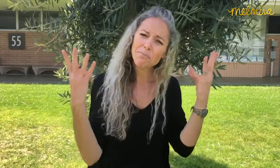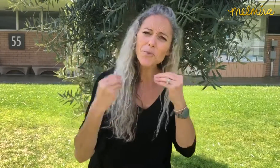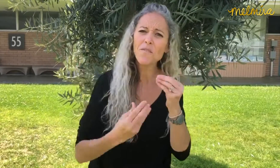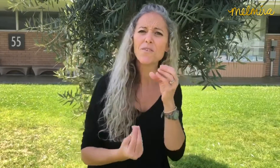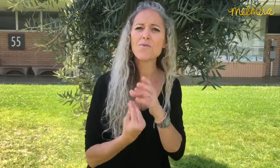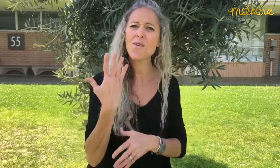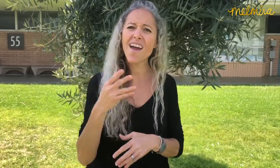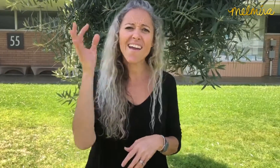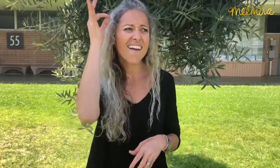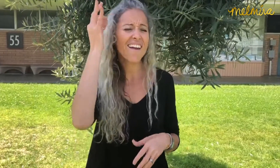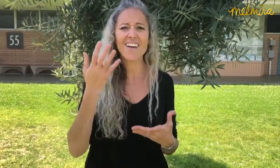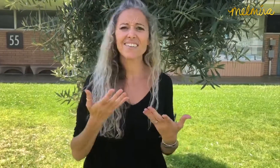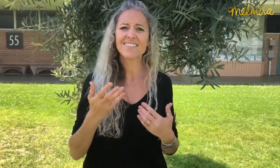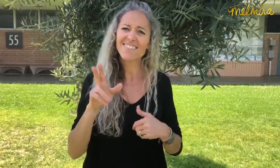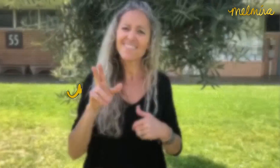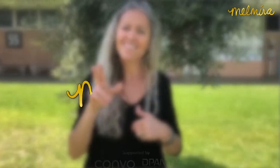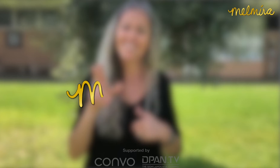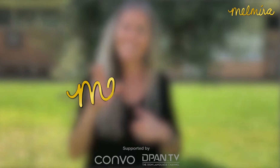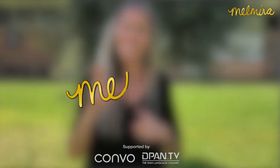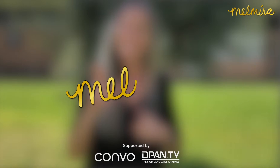Women can grow out this beautiful hair!